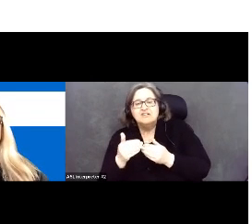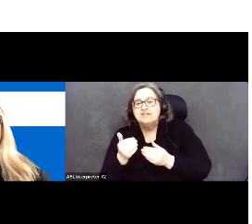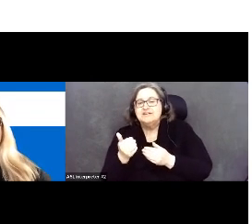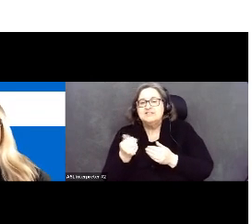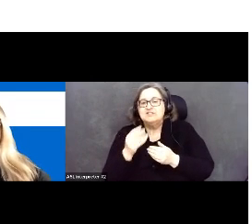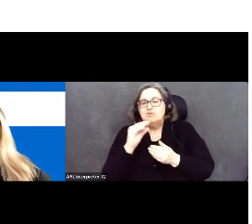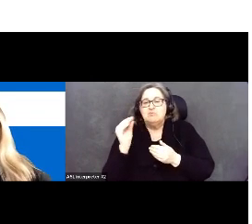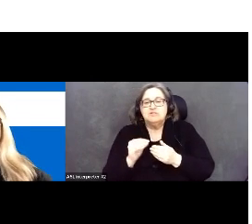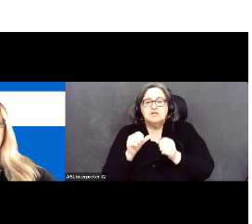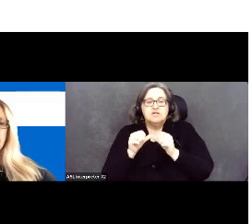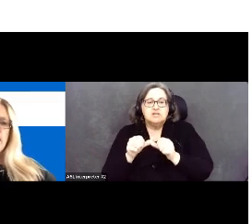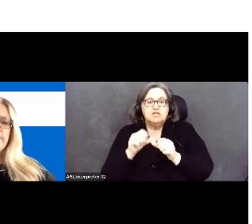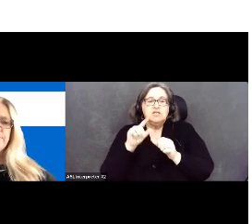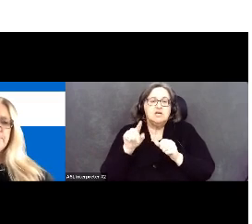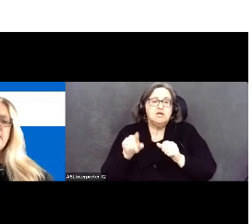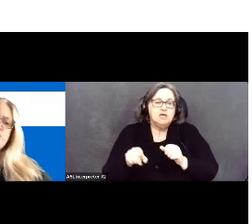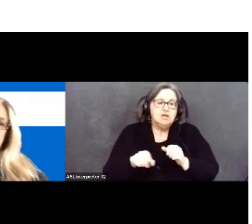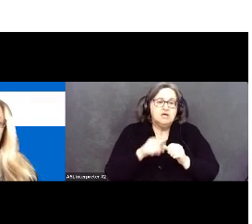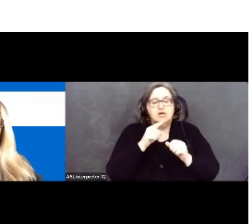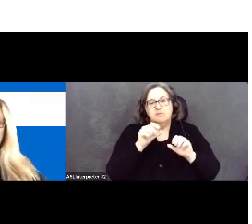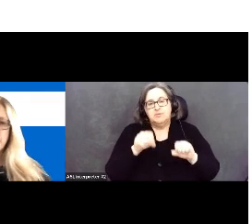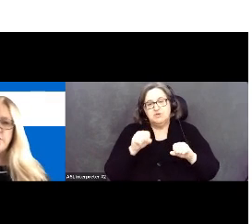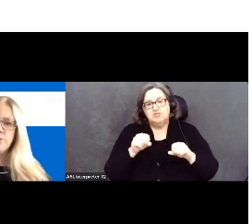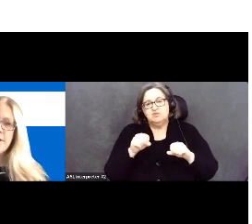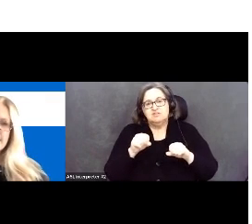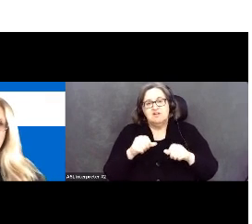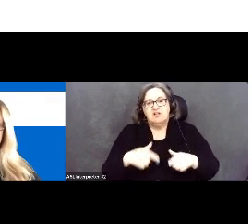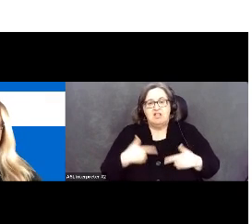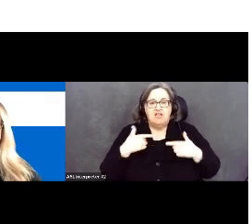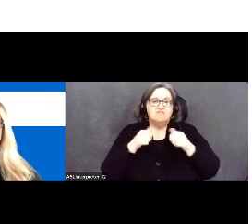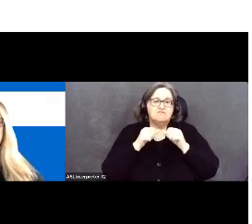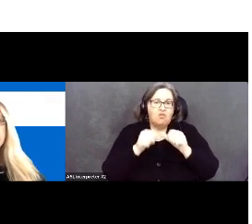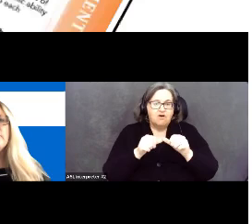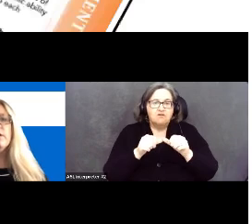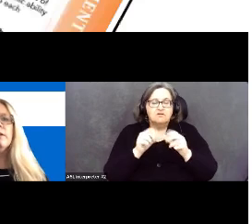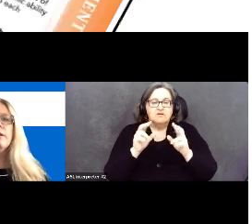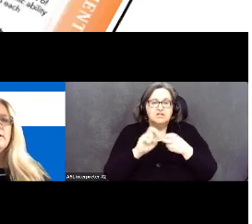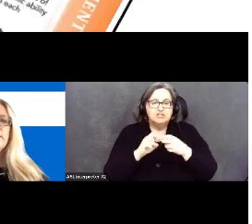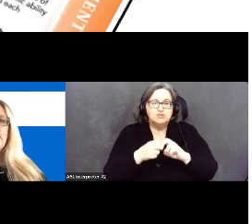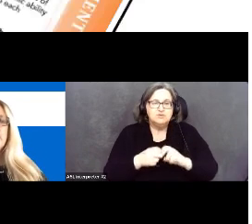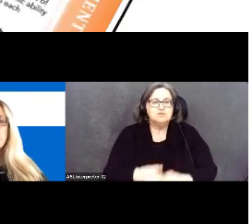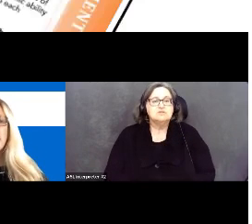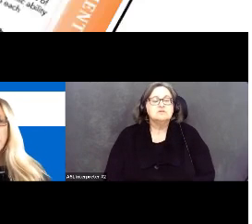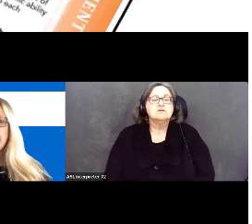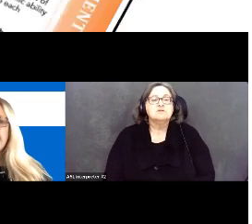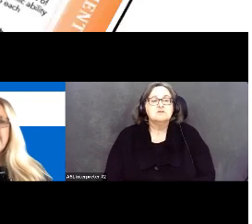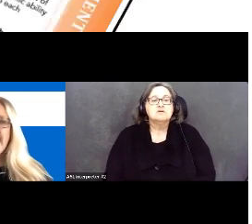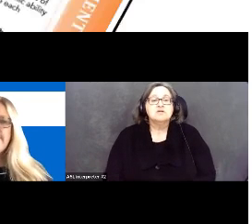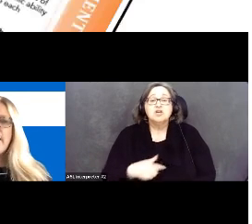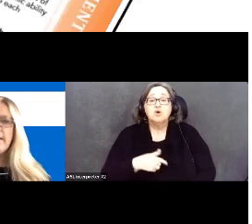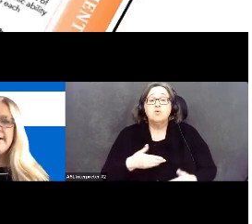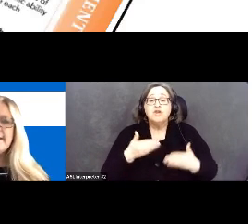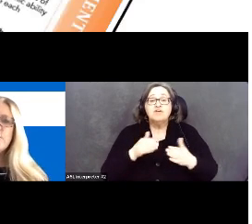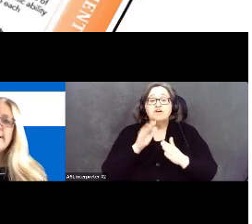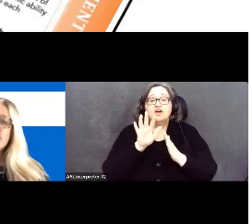on to have potentially life long issues. Next slide. We offer a 5.5 hour a synchronous,